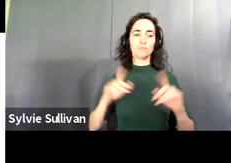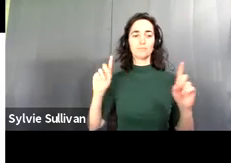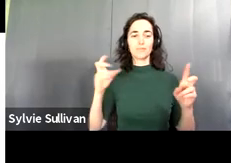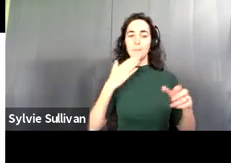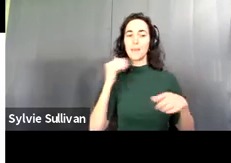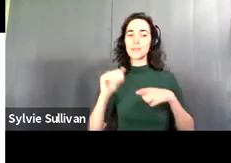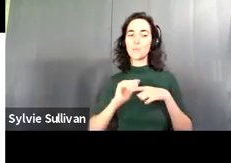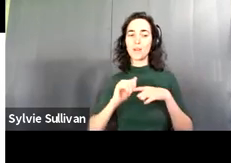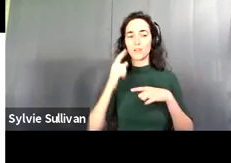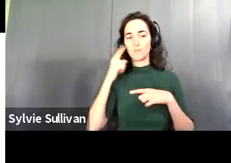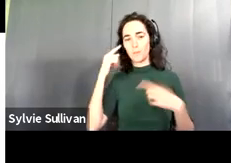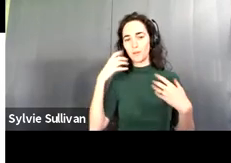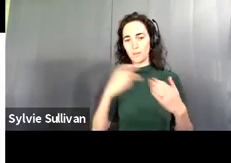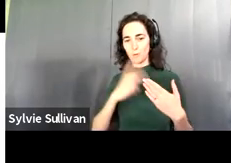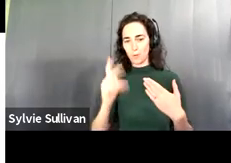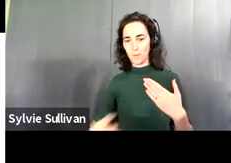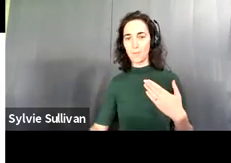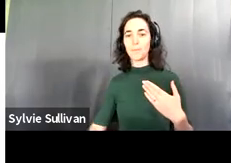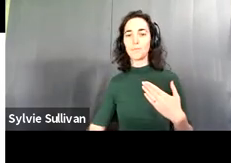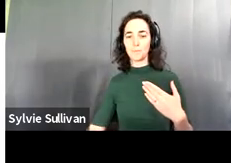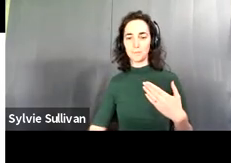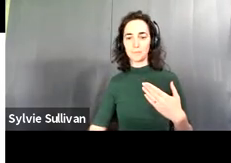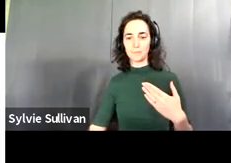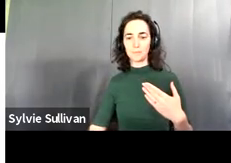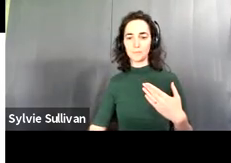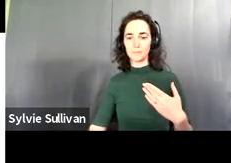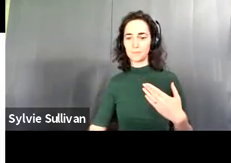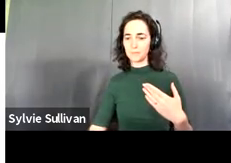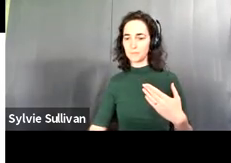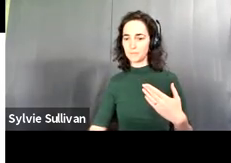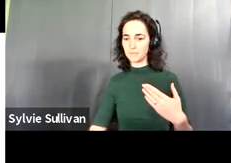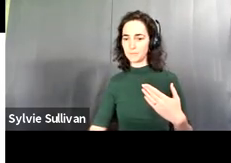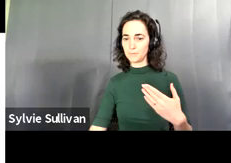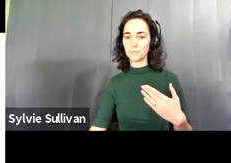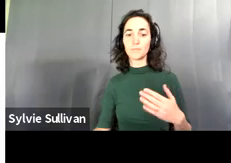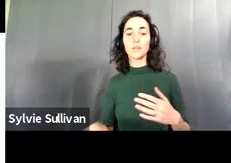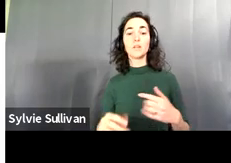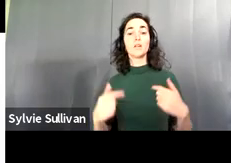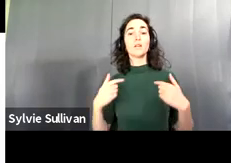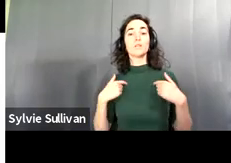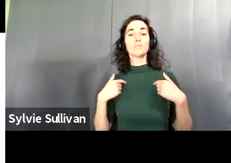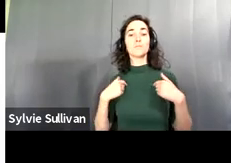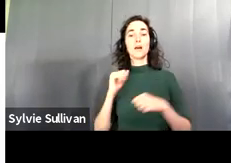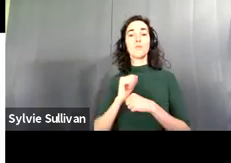This morning, I will be moderating this session, I am governance office staff person.